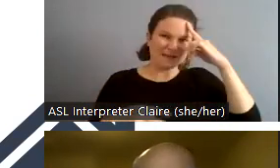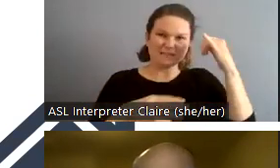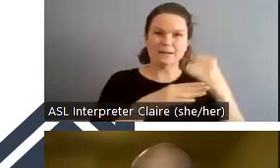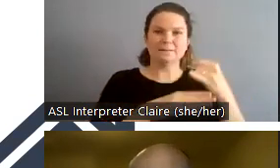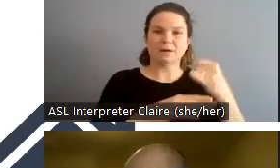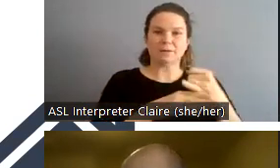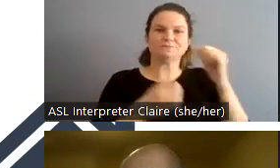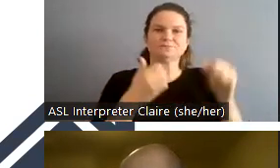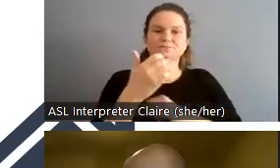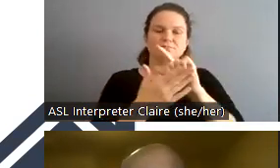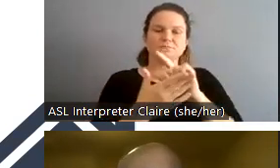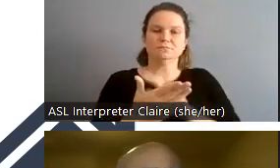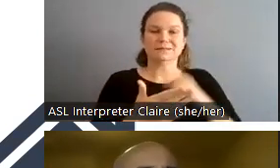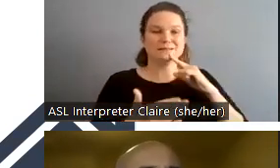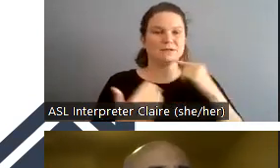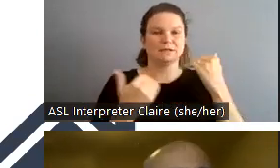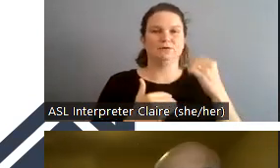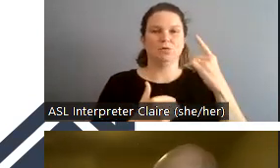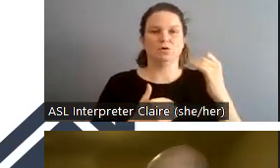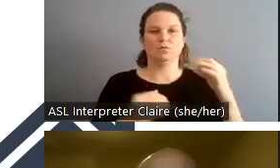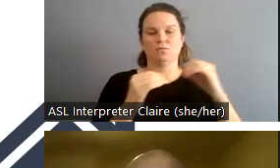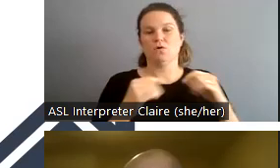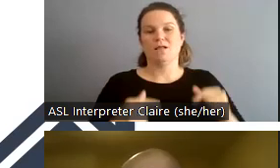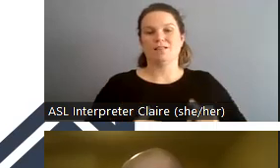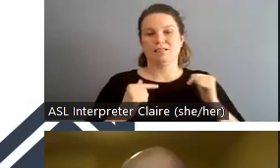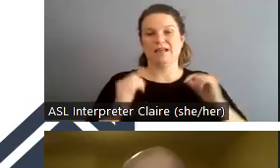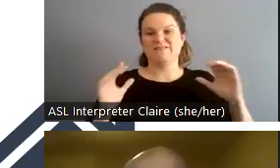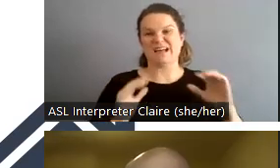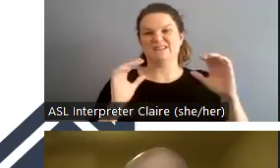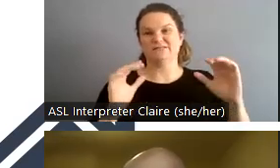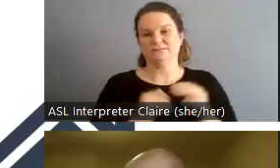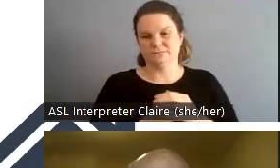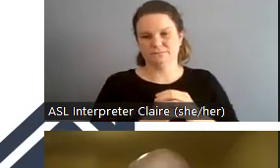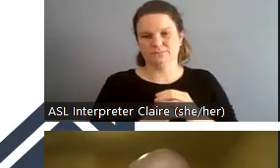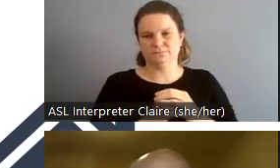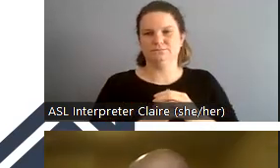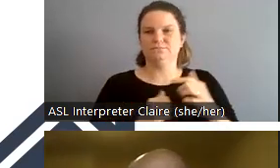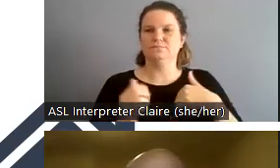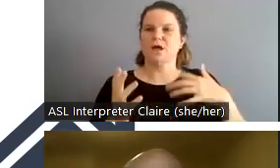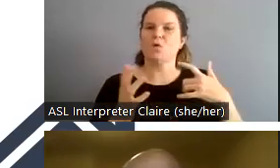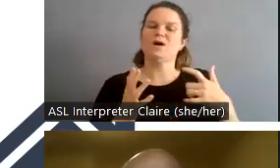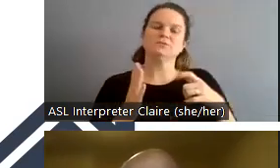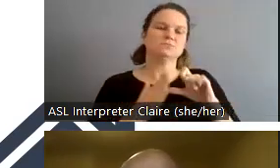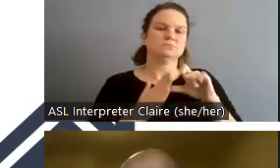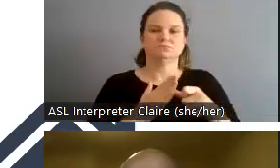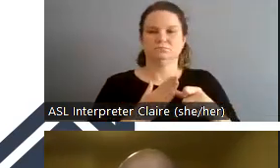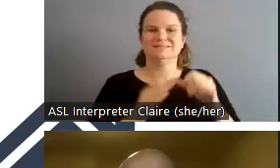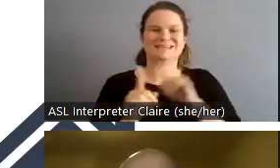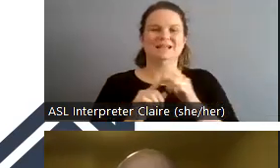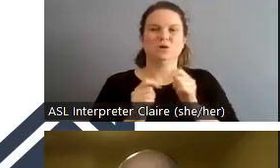the law that substantially limits one or more major life activities. And I want to just camp here, as I did with serious